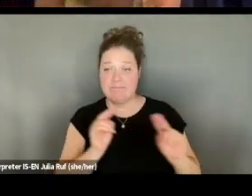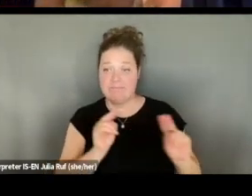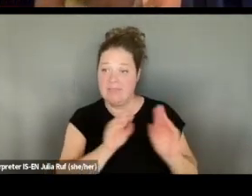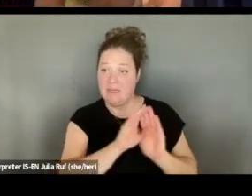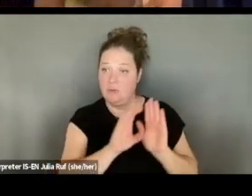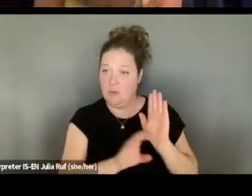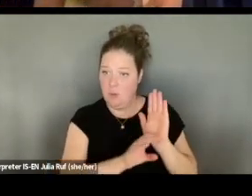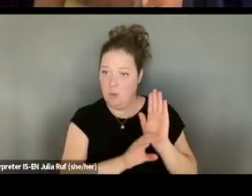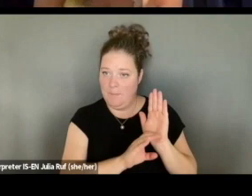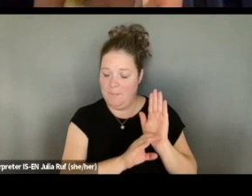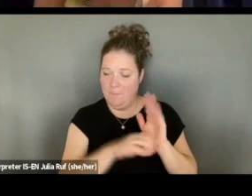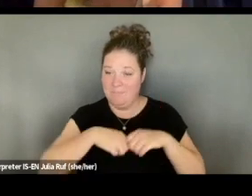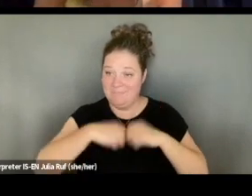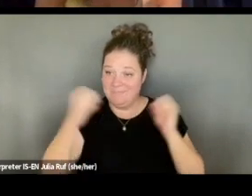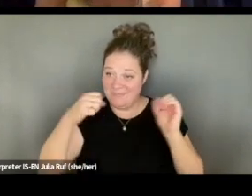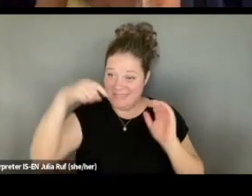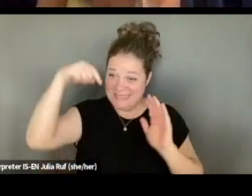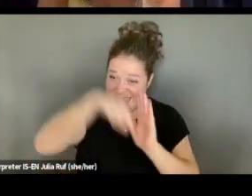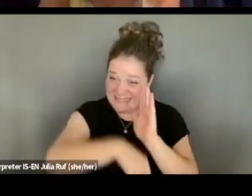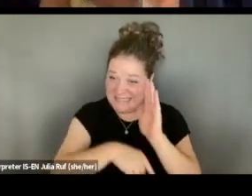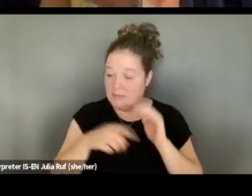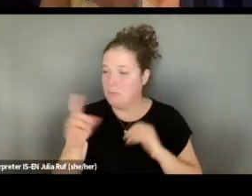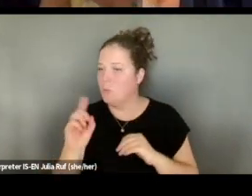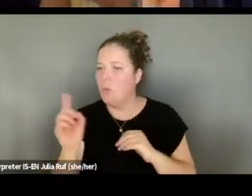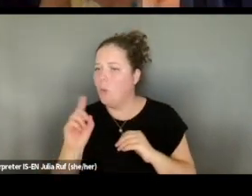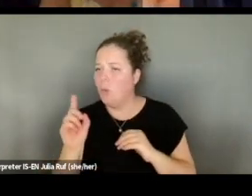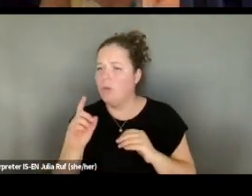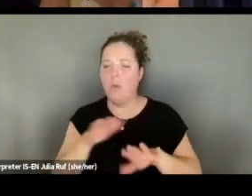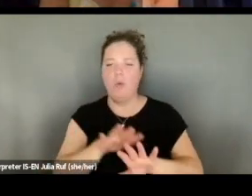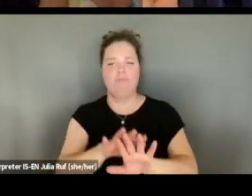in detail, but really, the different parts and aspects of it